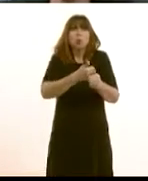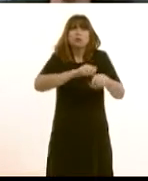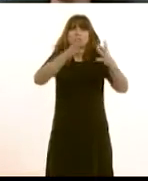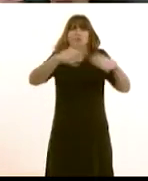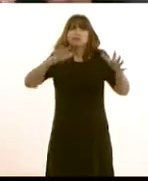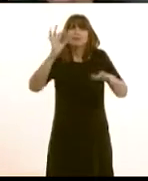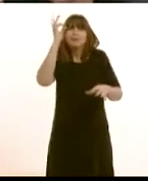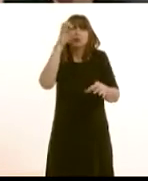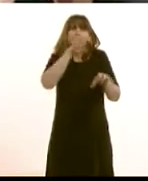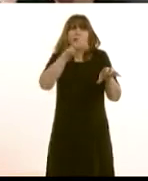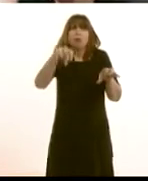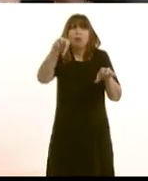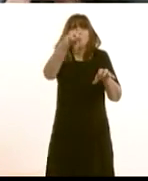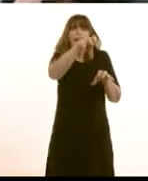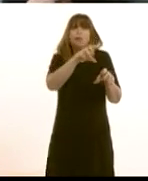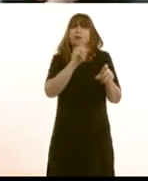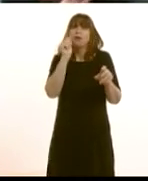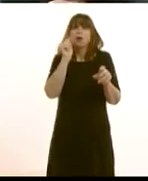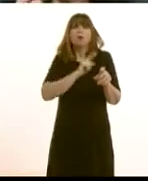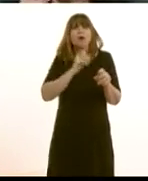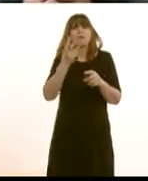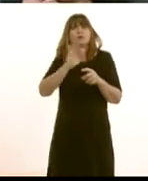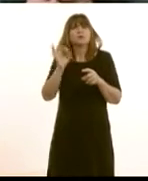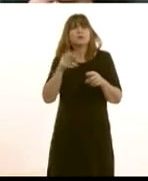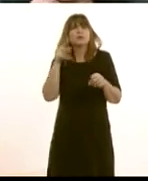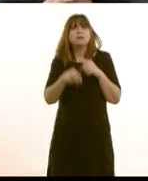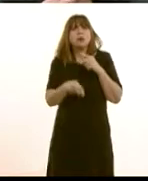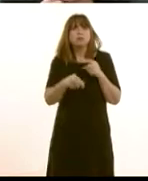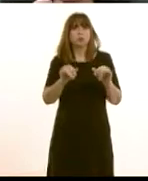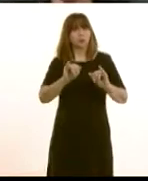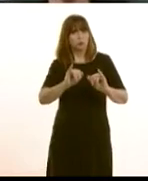for example, against the 4 per cent cut that theyíre facing. In questions that the Minister